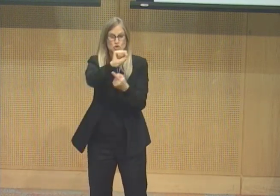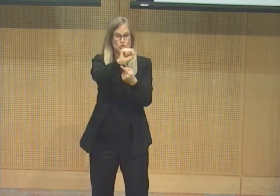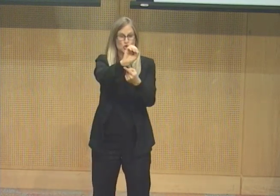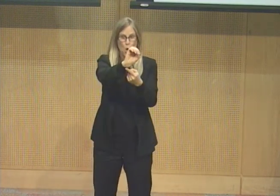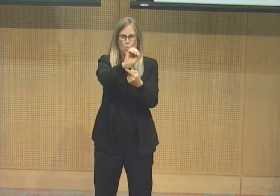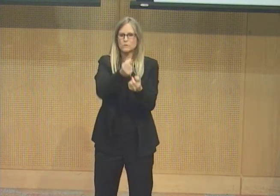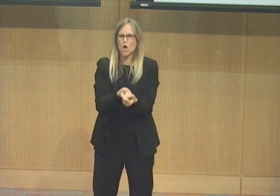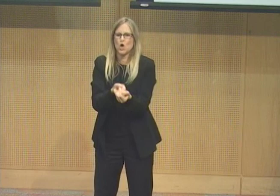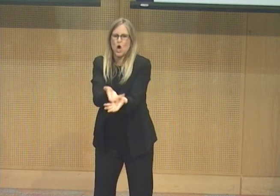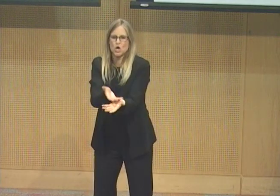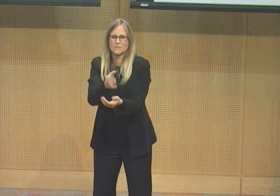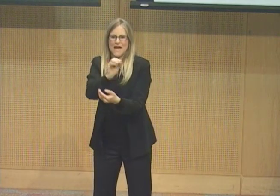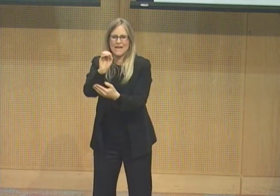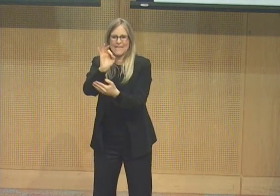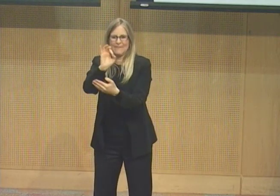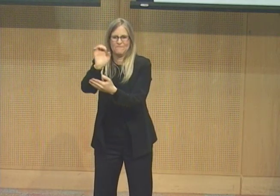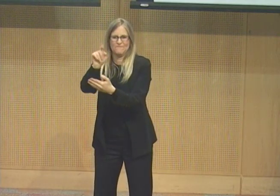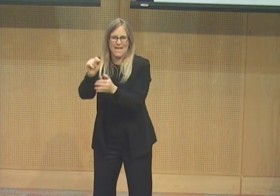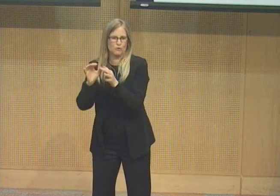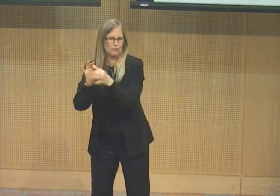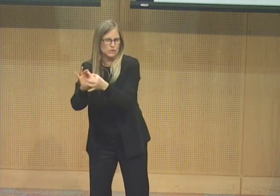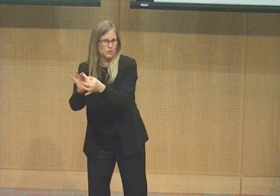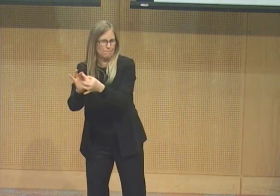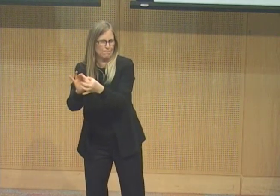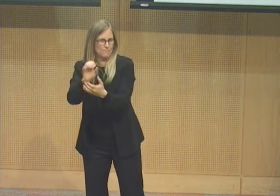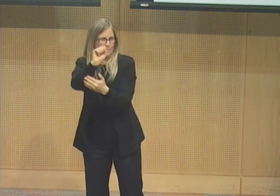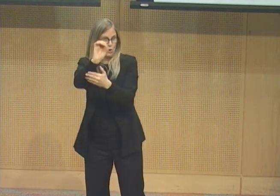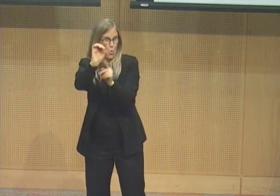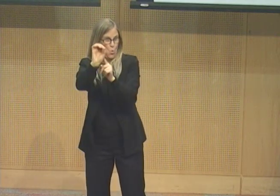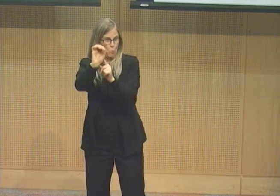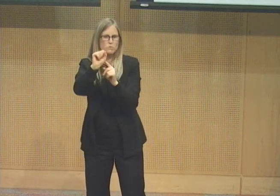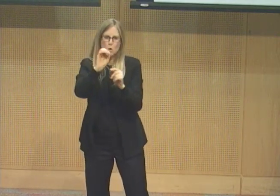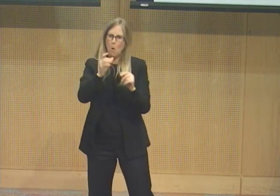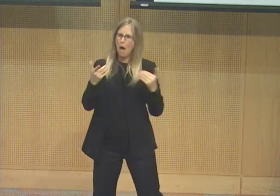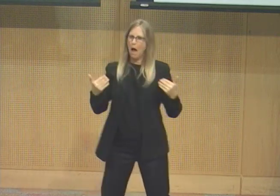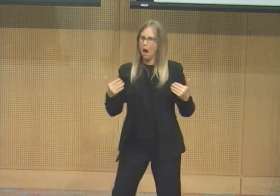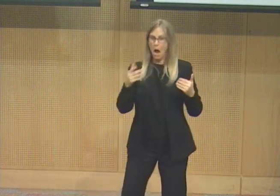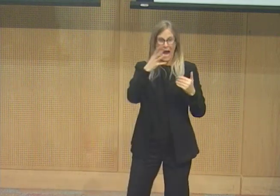so it means a cause-and-effect relationship.